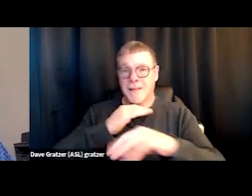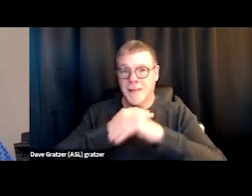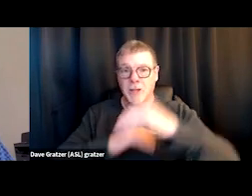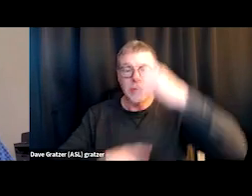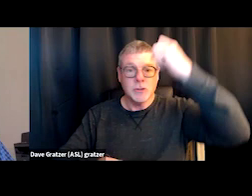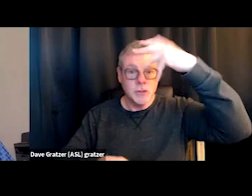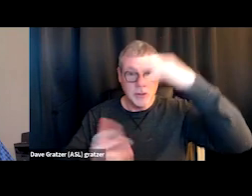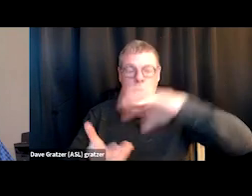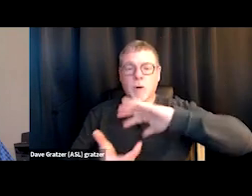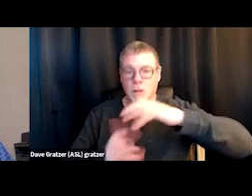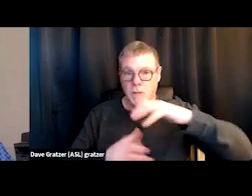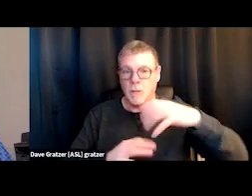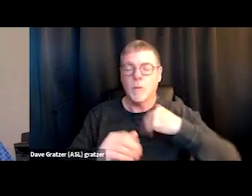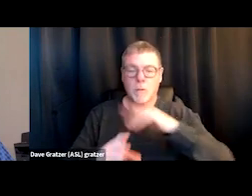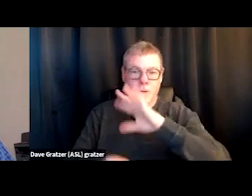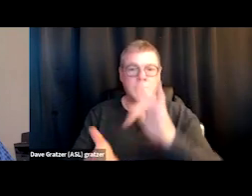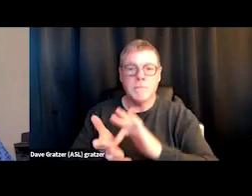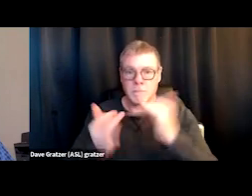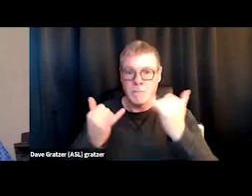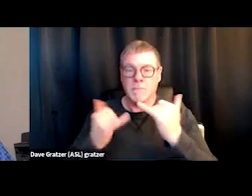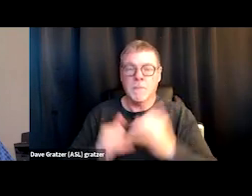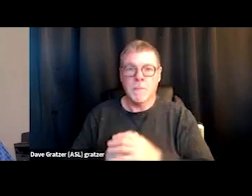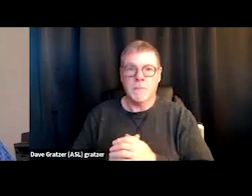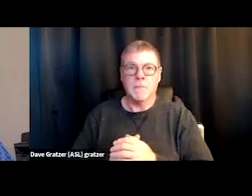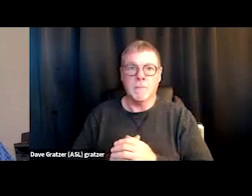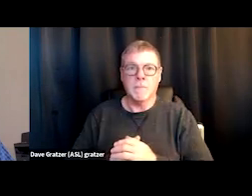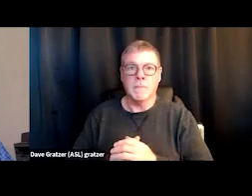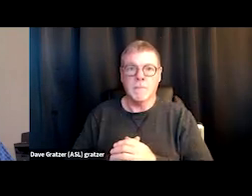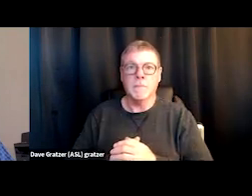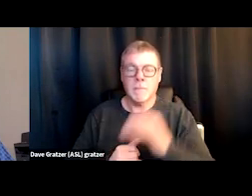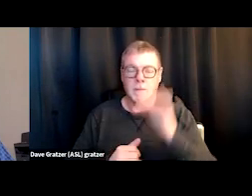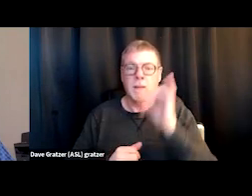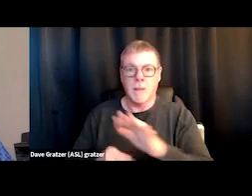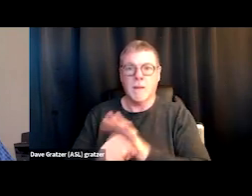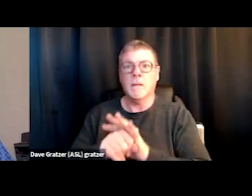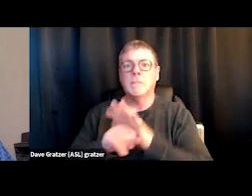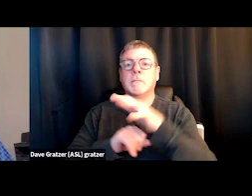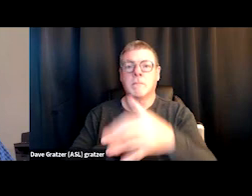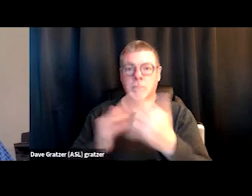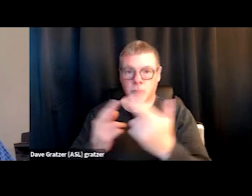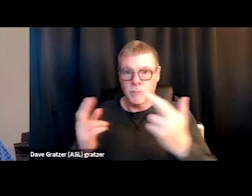which we're in the process of, that's been a real dearth of resources there. This is, again,